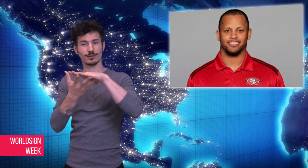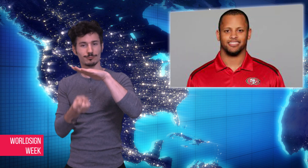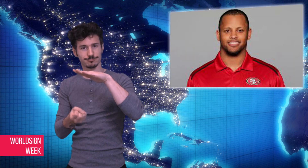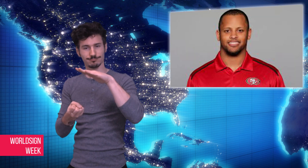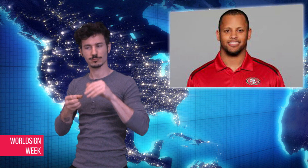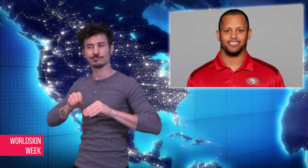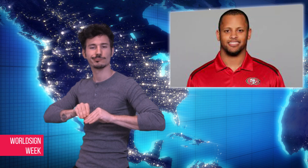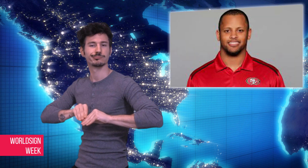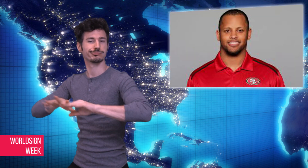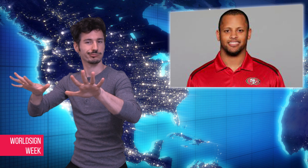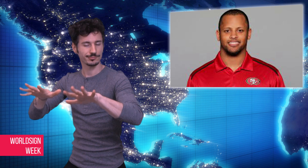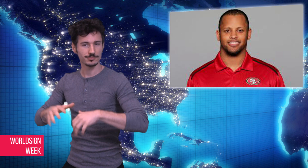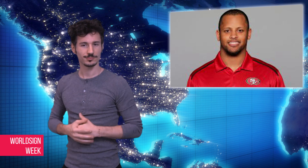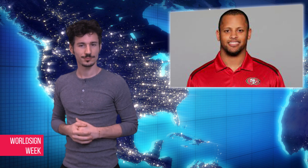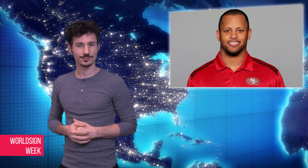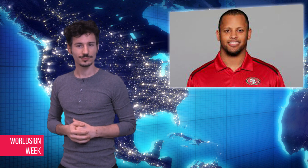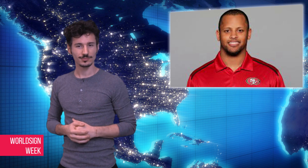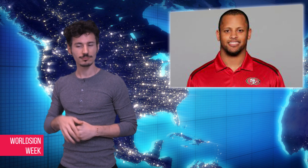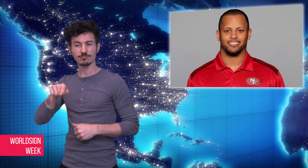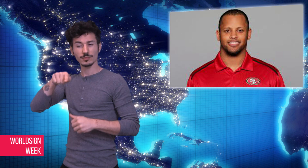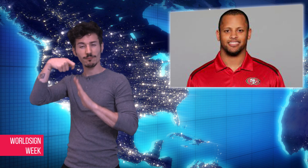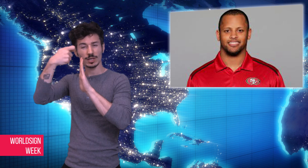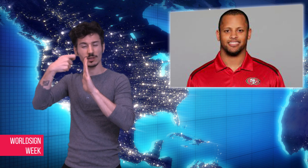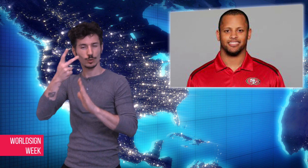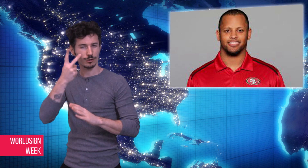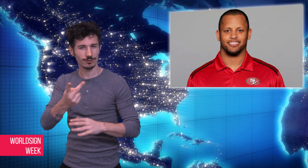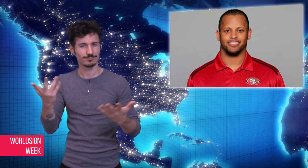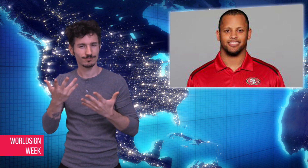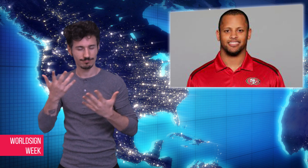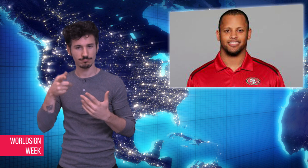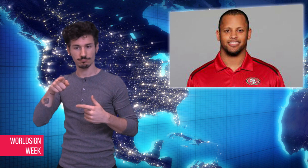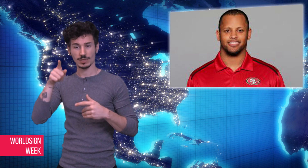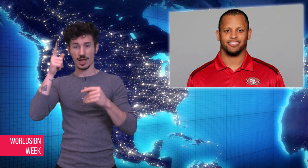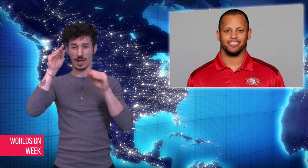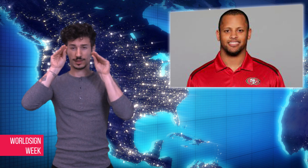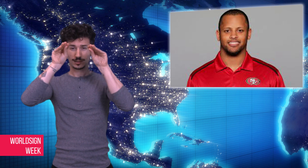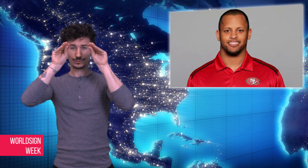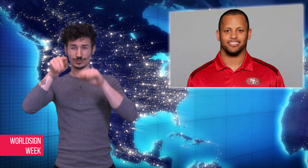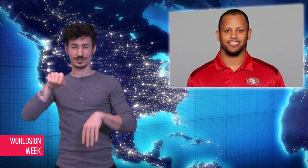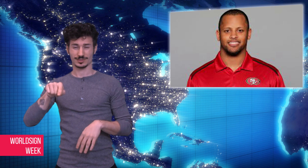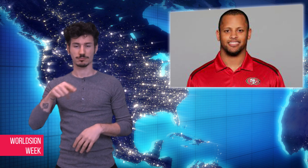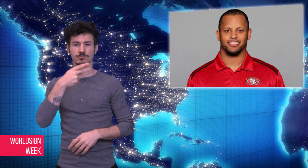The coach’s rescue attempt last May was recorded on